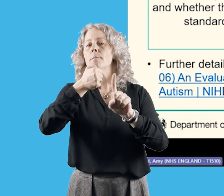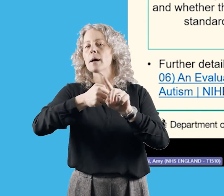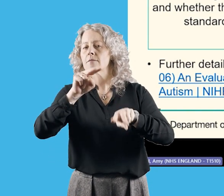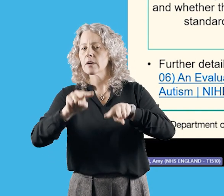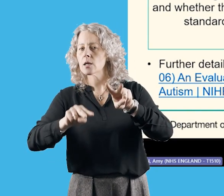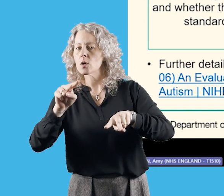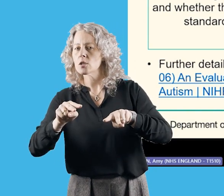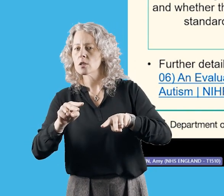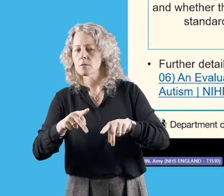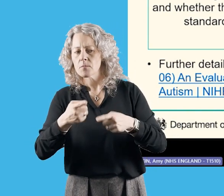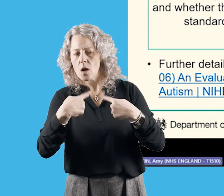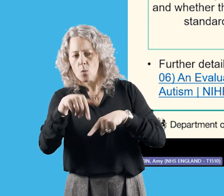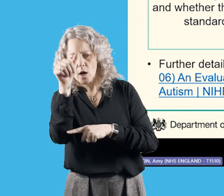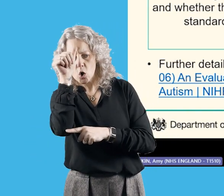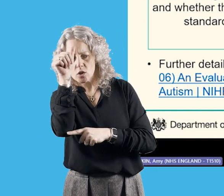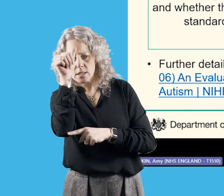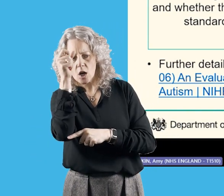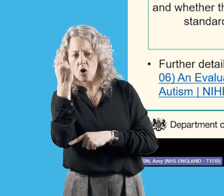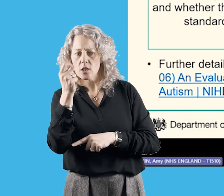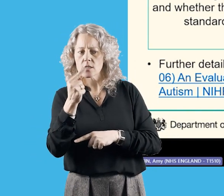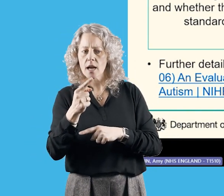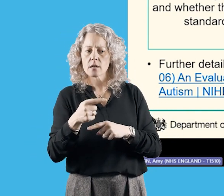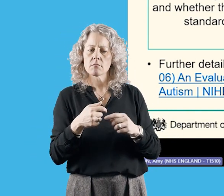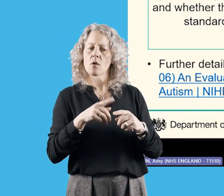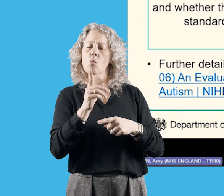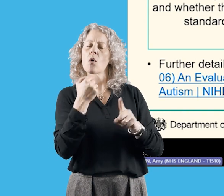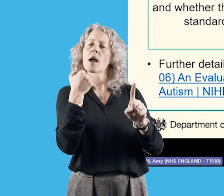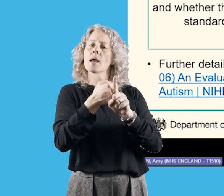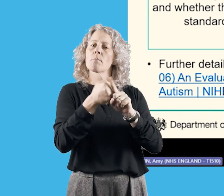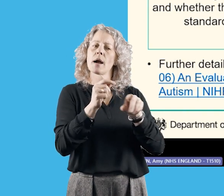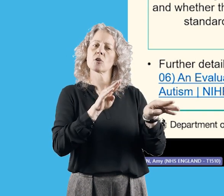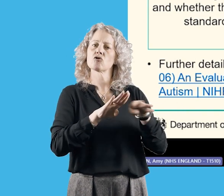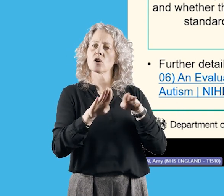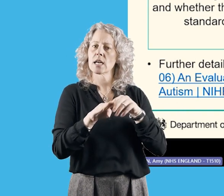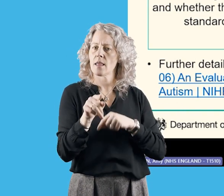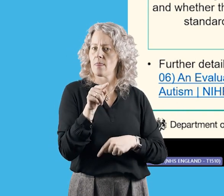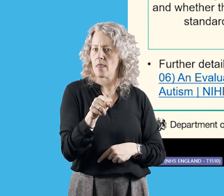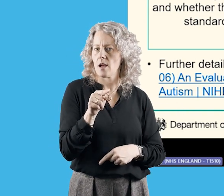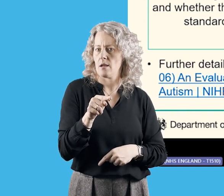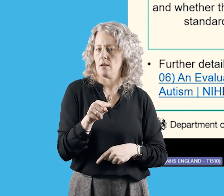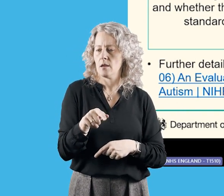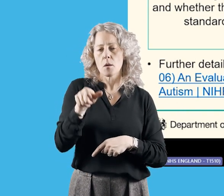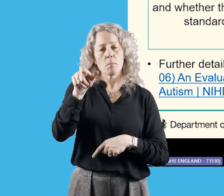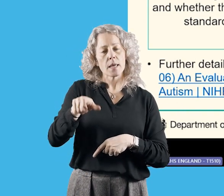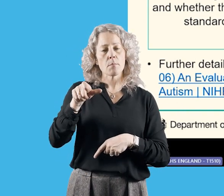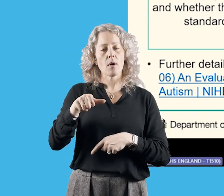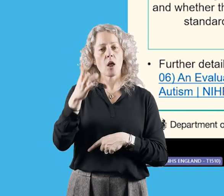having on the health and well-being of people with a learning disability, autistic people and their families and